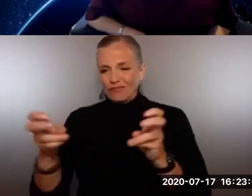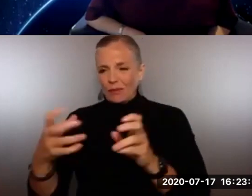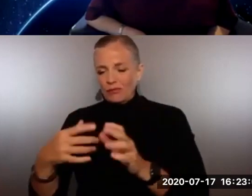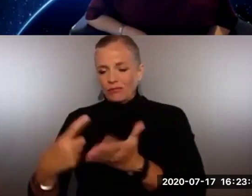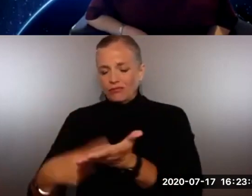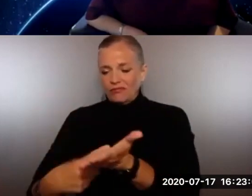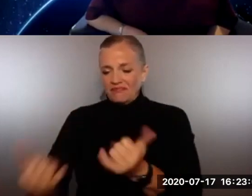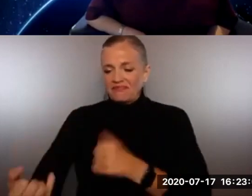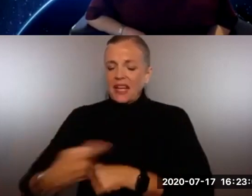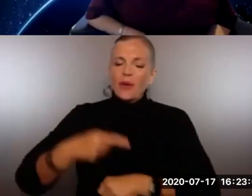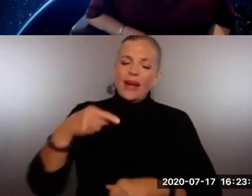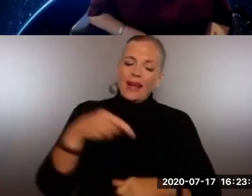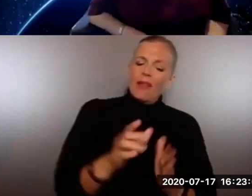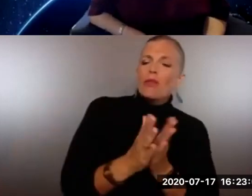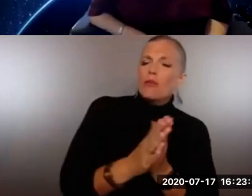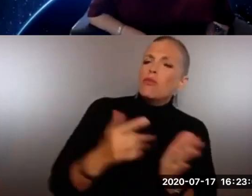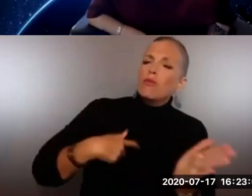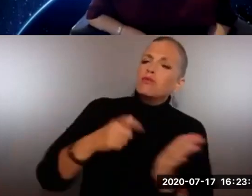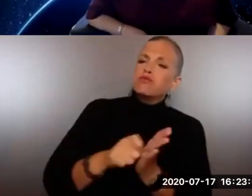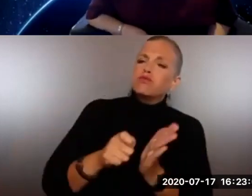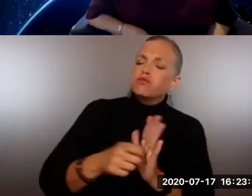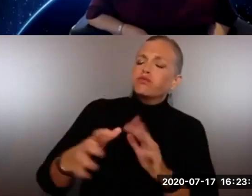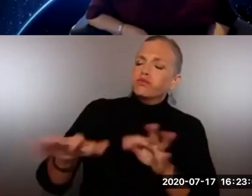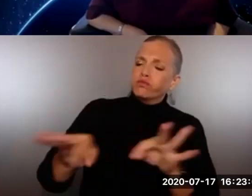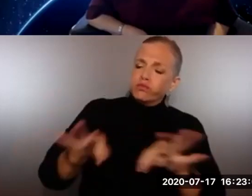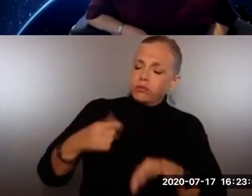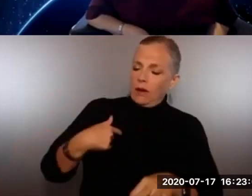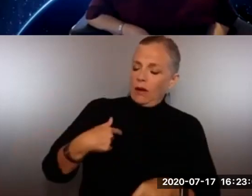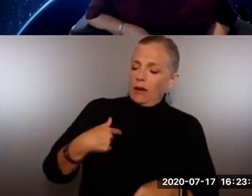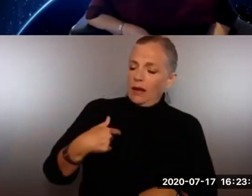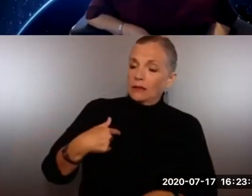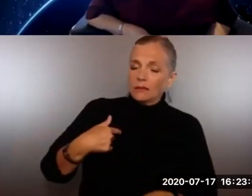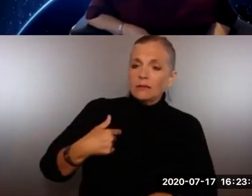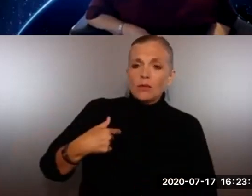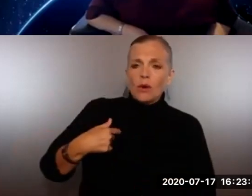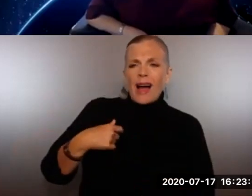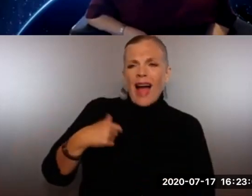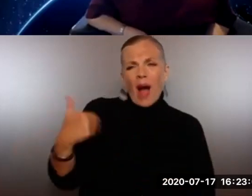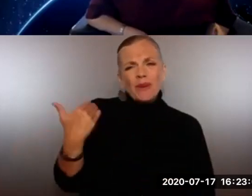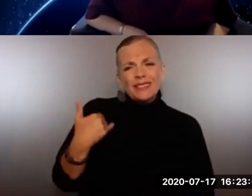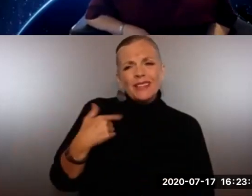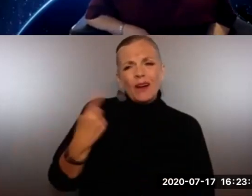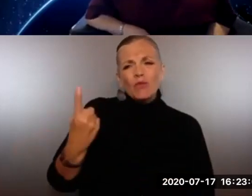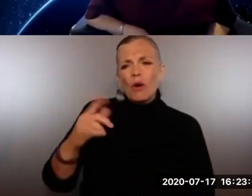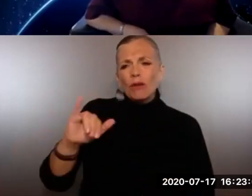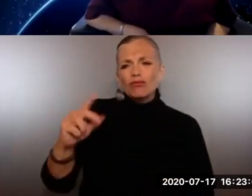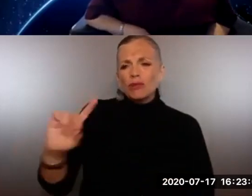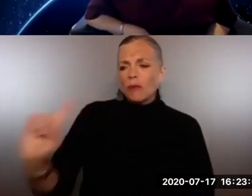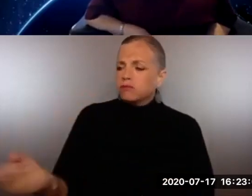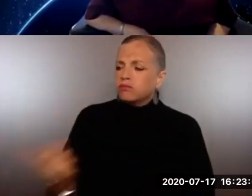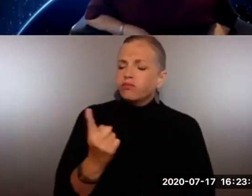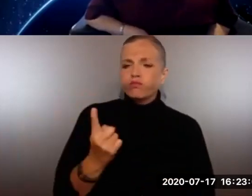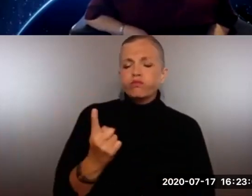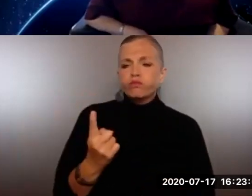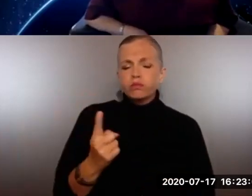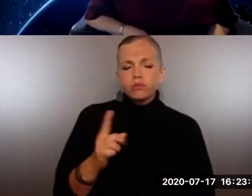I was talking about how a child came up to me when I was pretty young and asked me if I was sick.